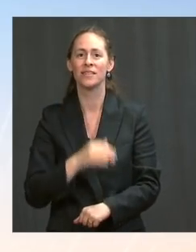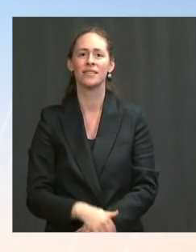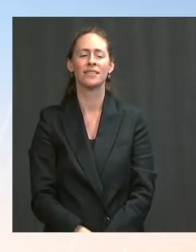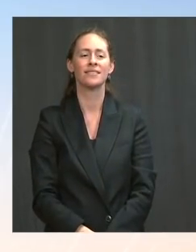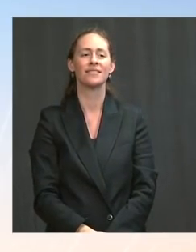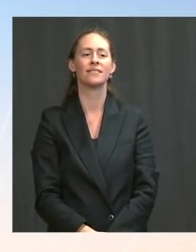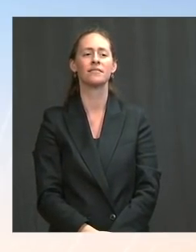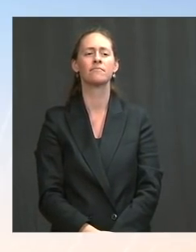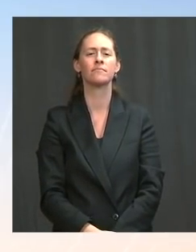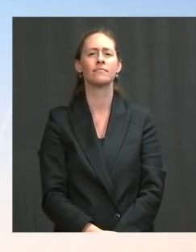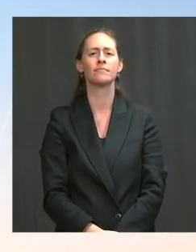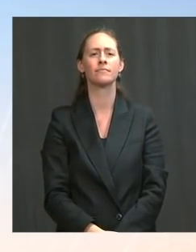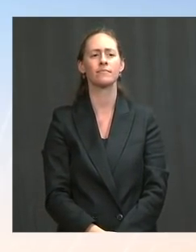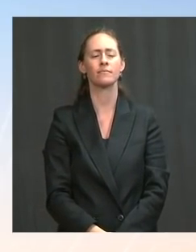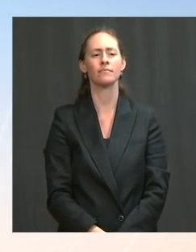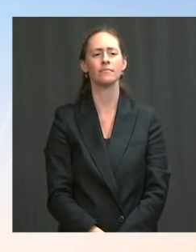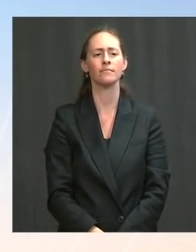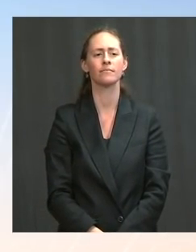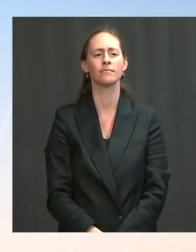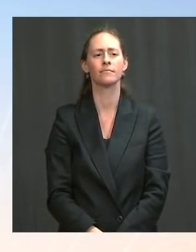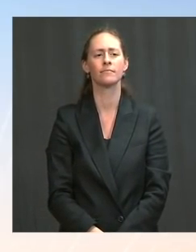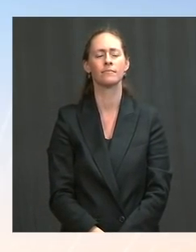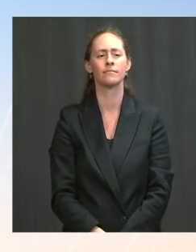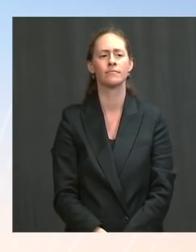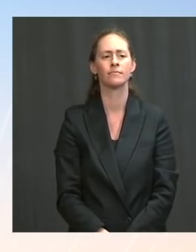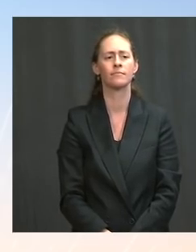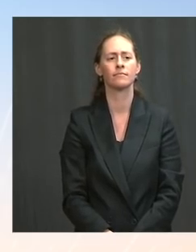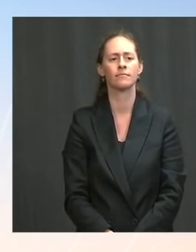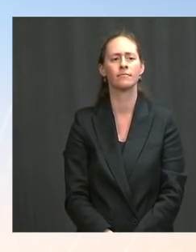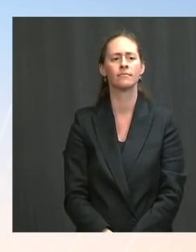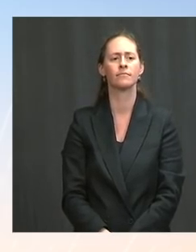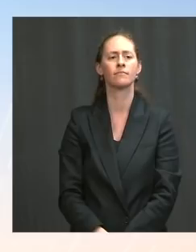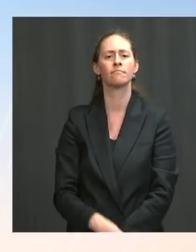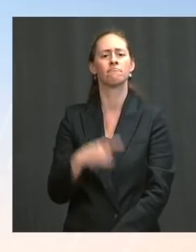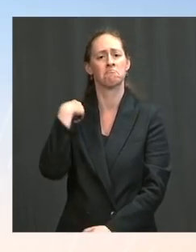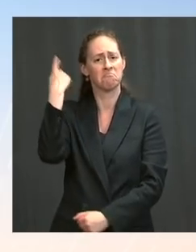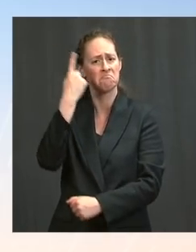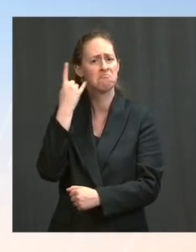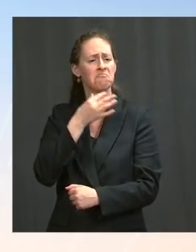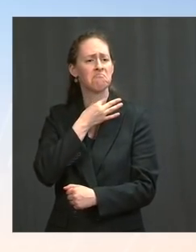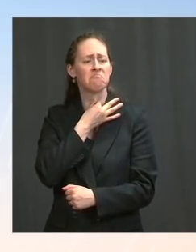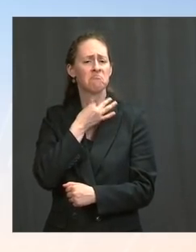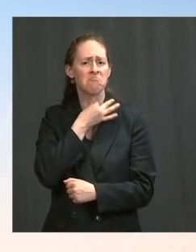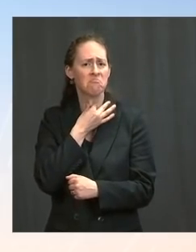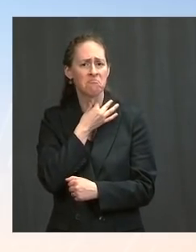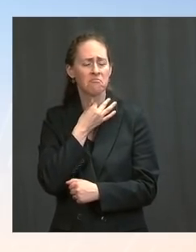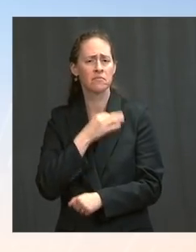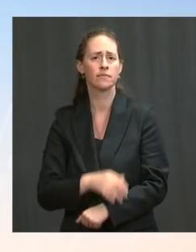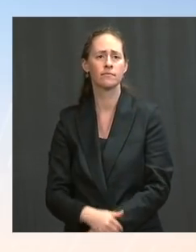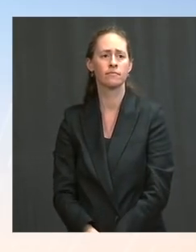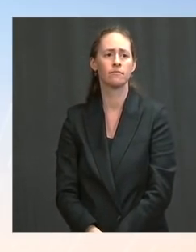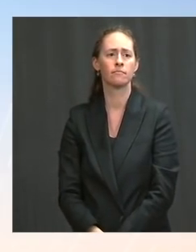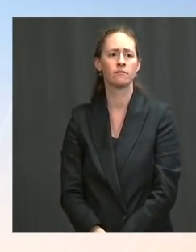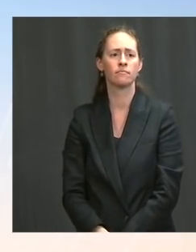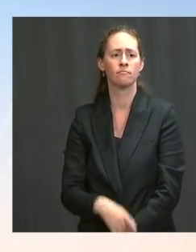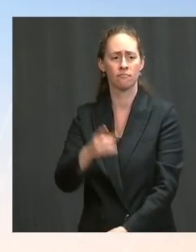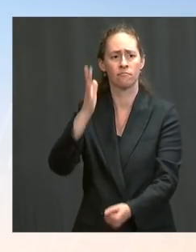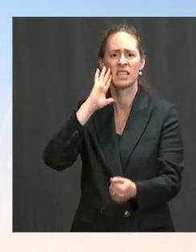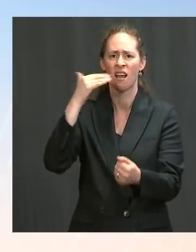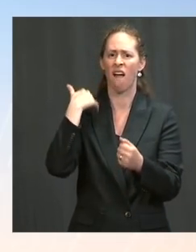that the U.S. is going to send -- I think it's 37 Blackhawk helicopters and a couple fixed-wing airplanes.